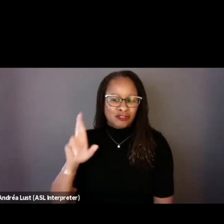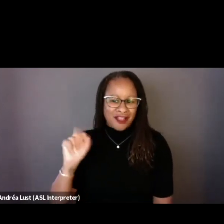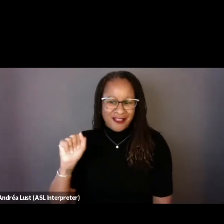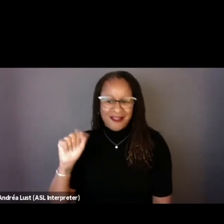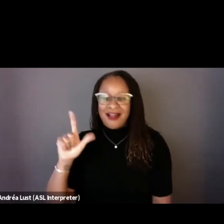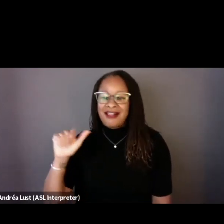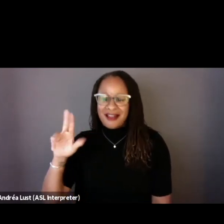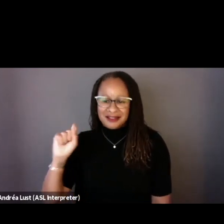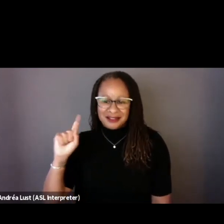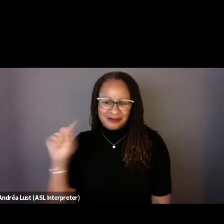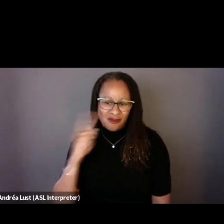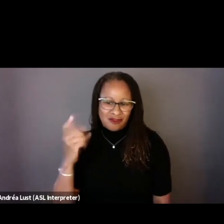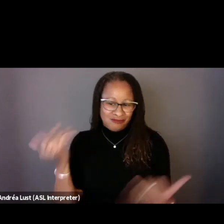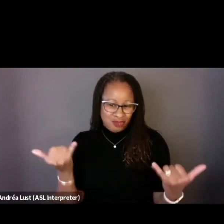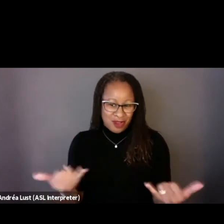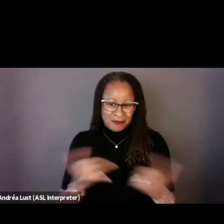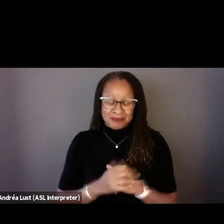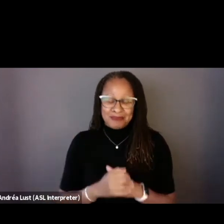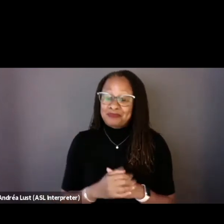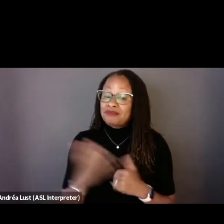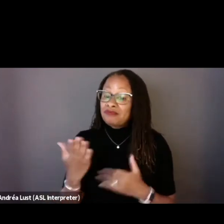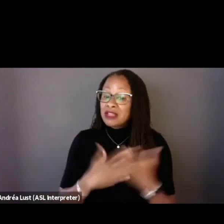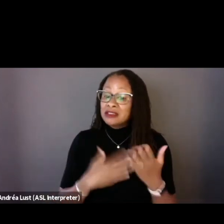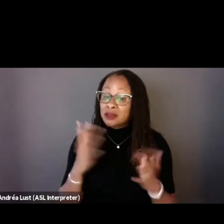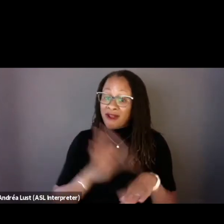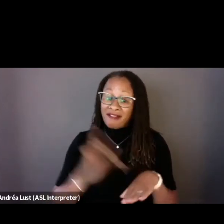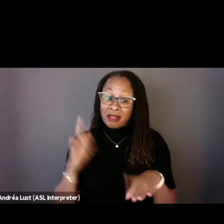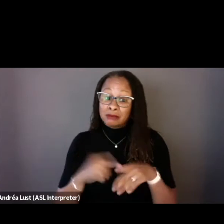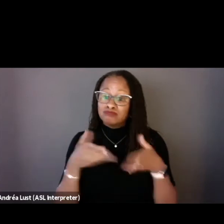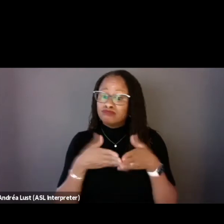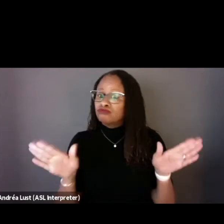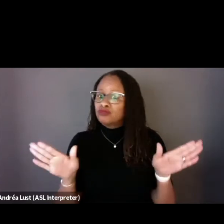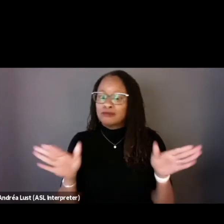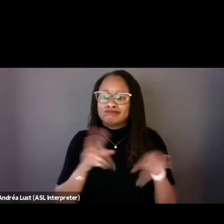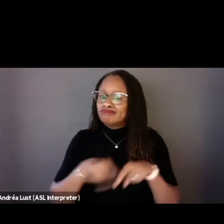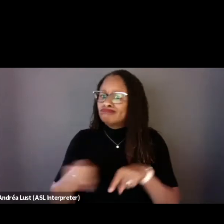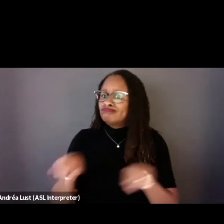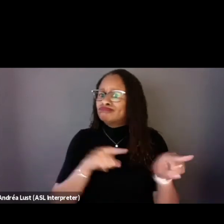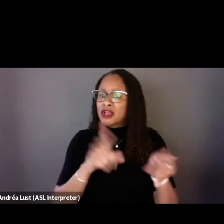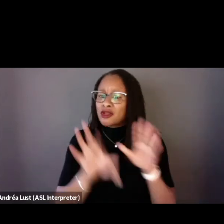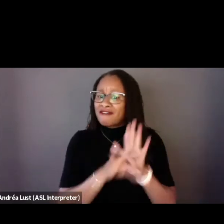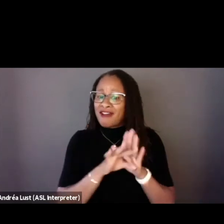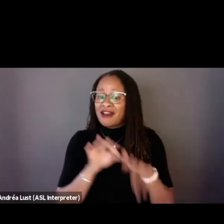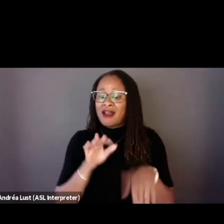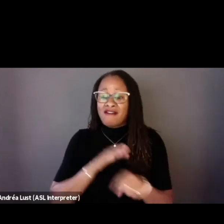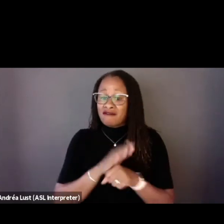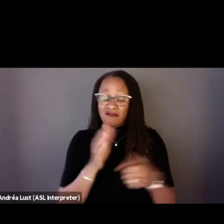This series is available to the general public so you can find out our full lineup at our page,